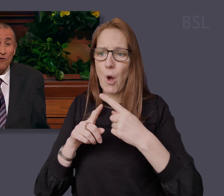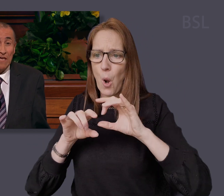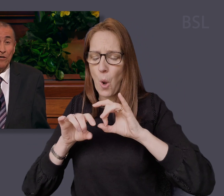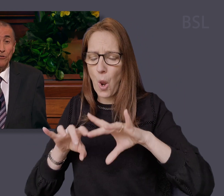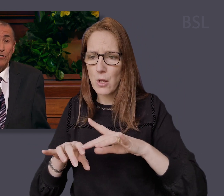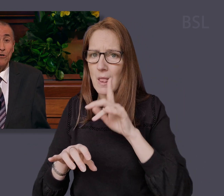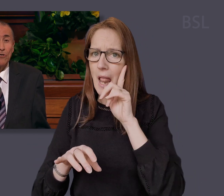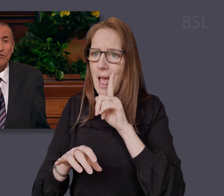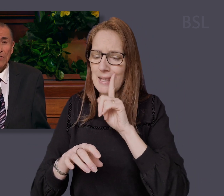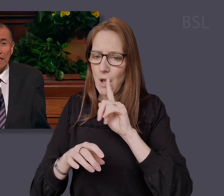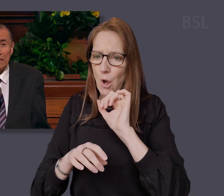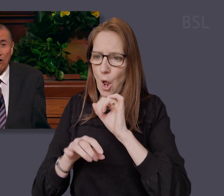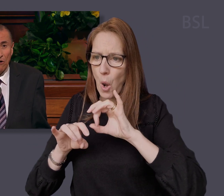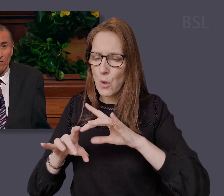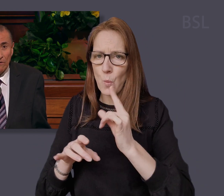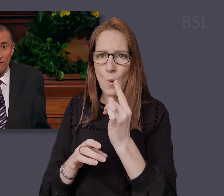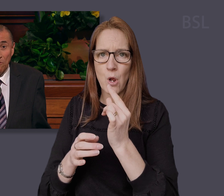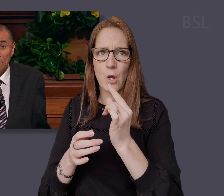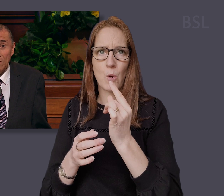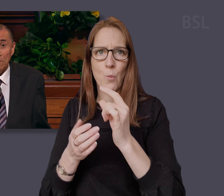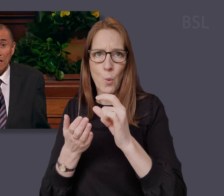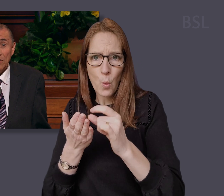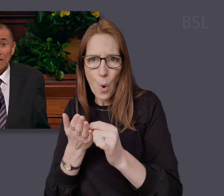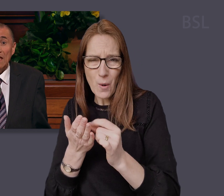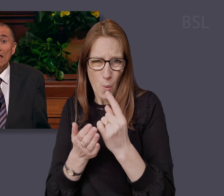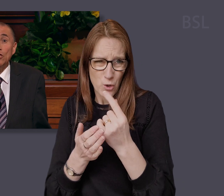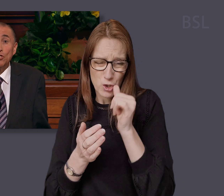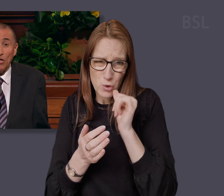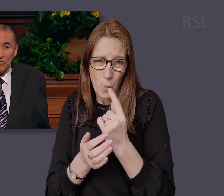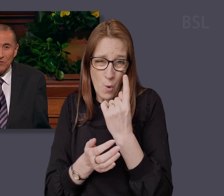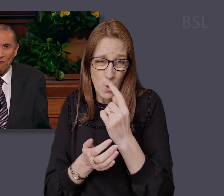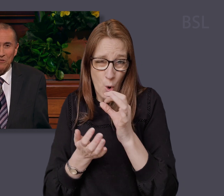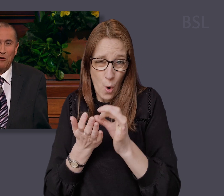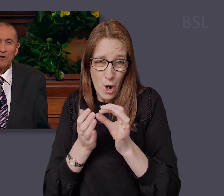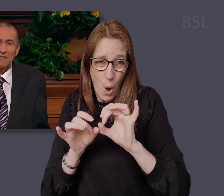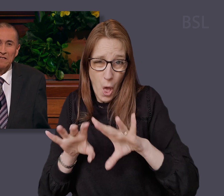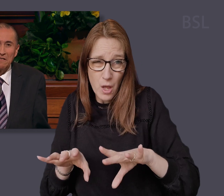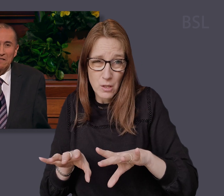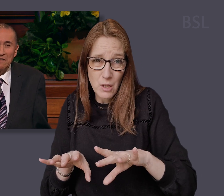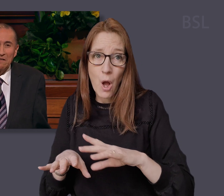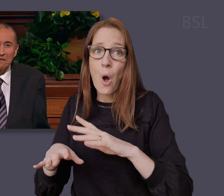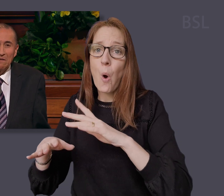Or the urgency in the heart of the woman who lost just one coin?